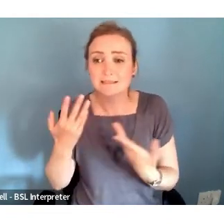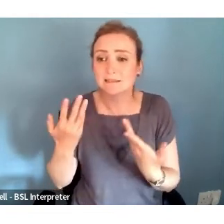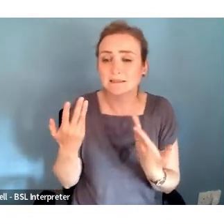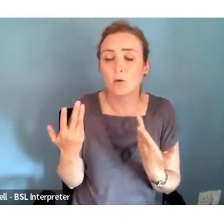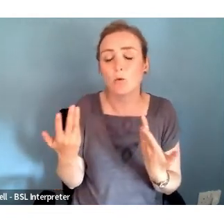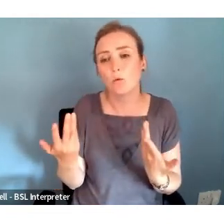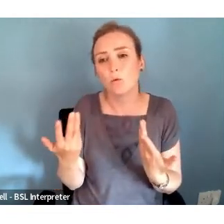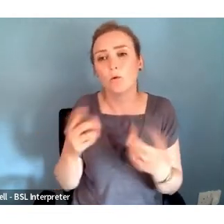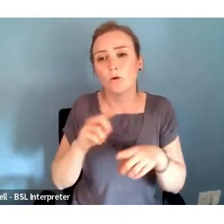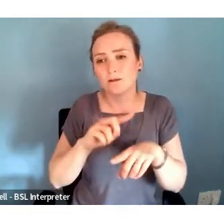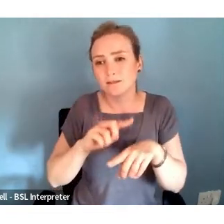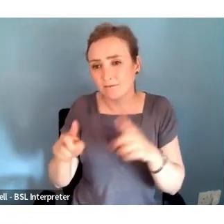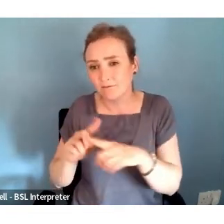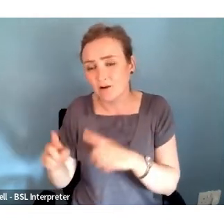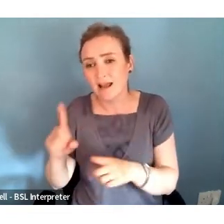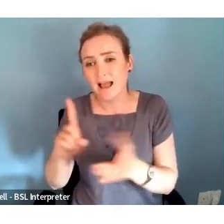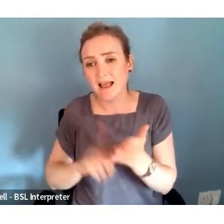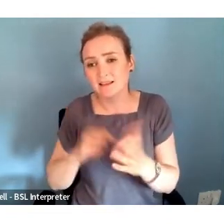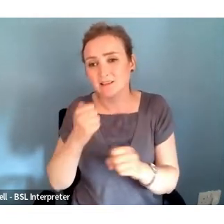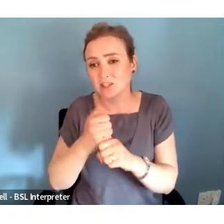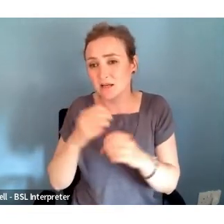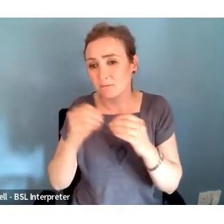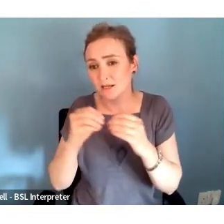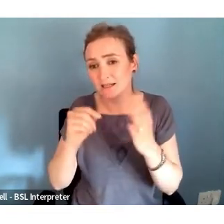have job boards, you will have